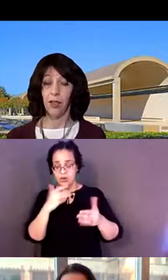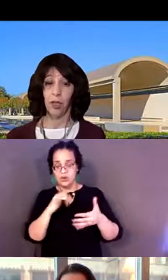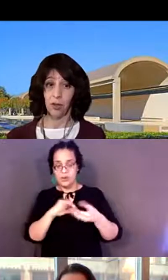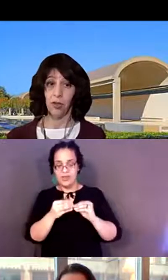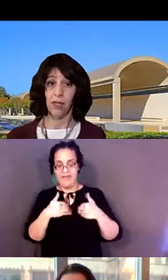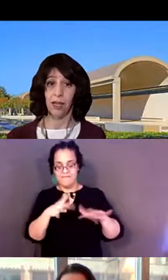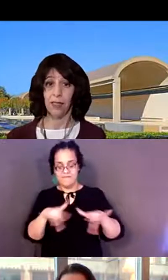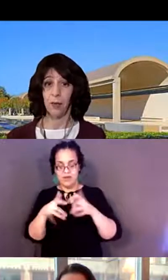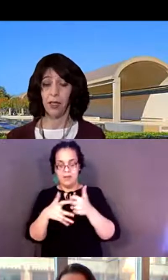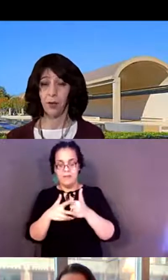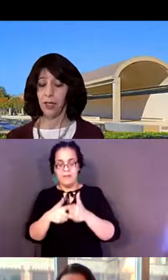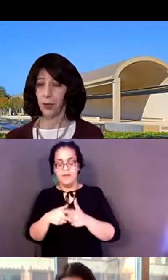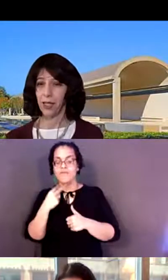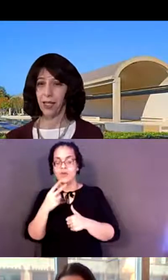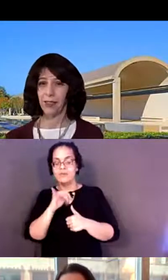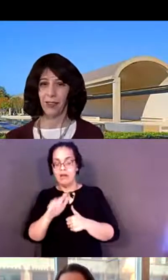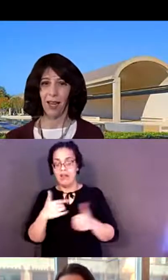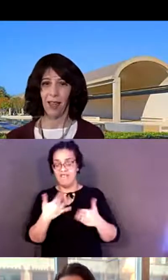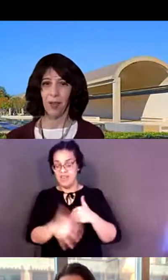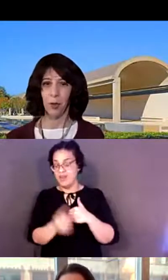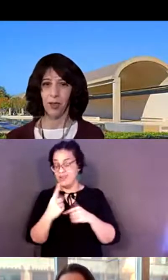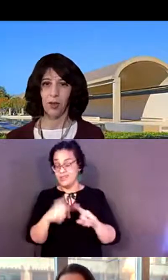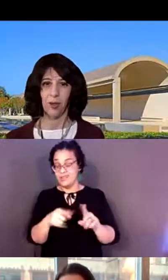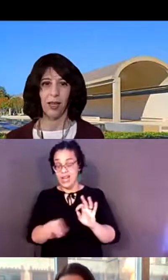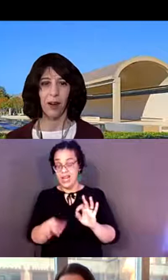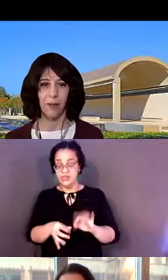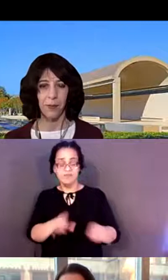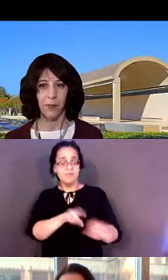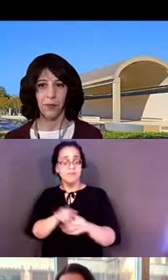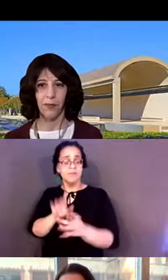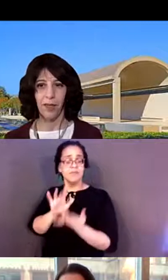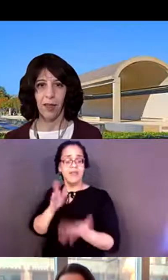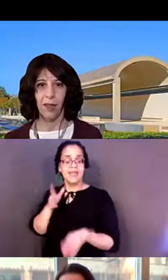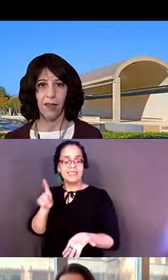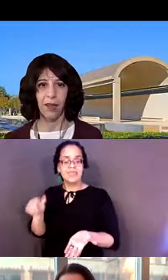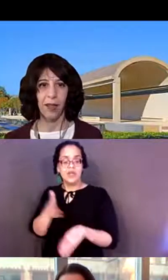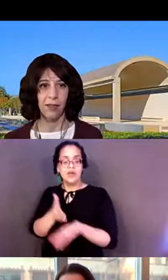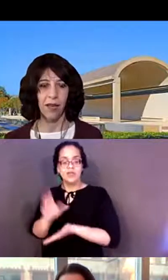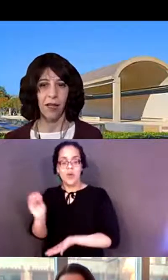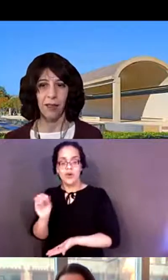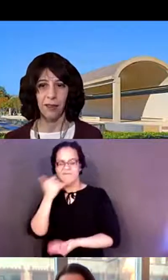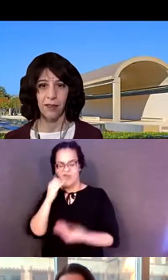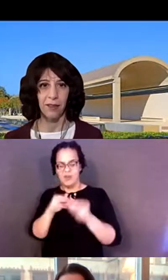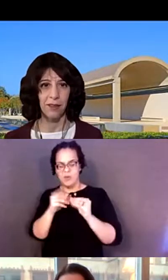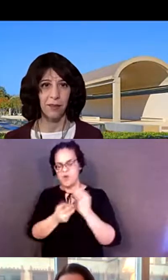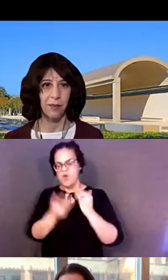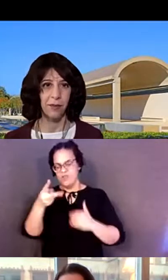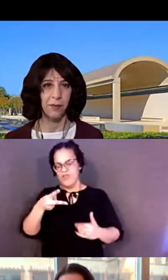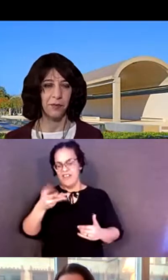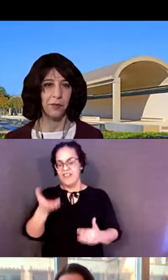can also contact Disability Rights Oregon and that number is also there. Next slide.